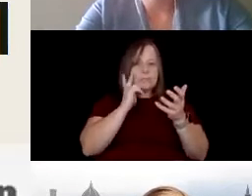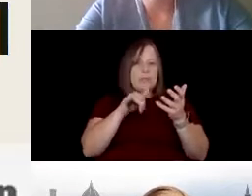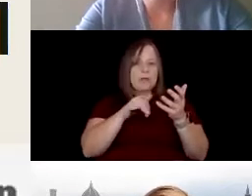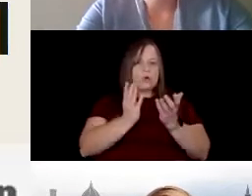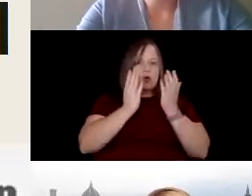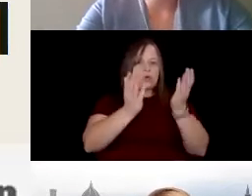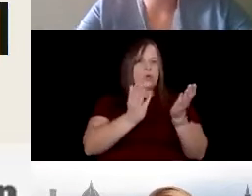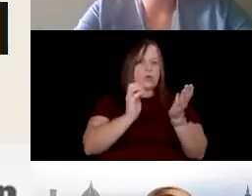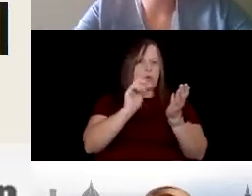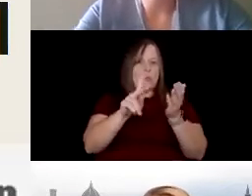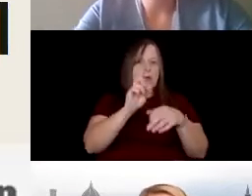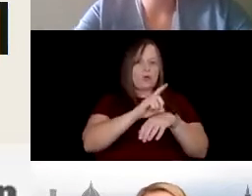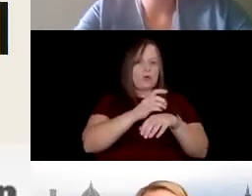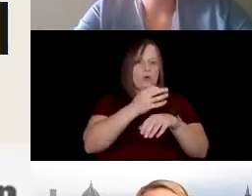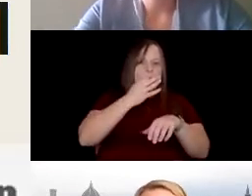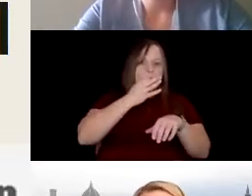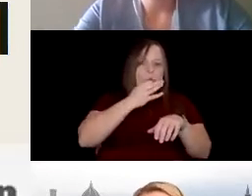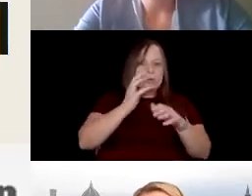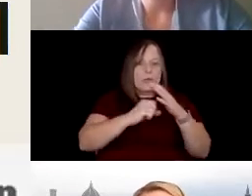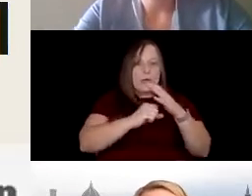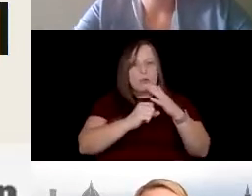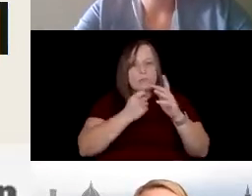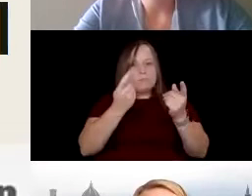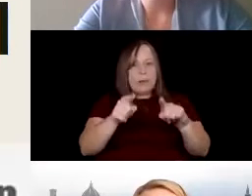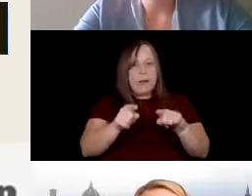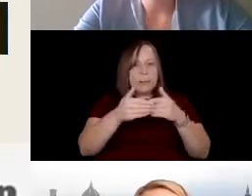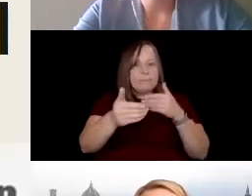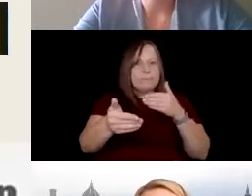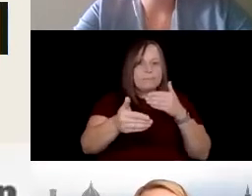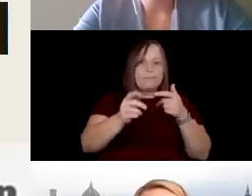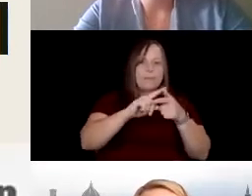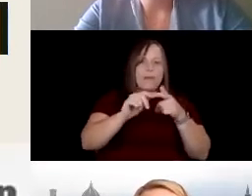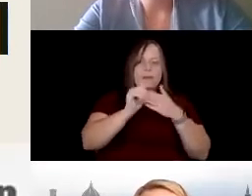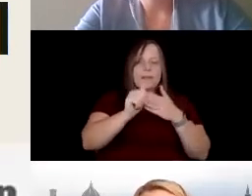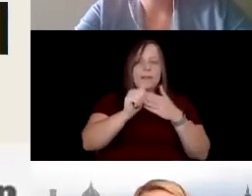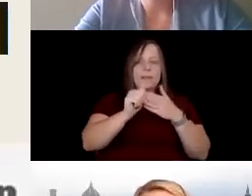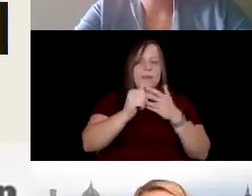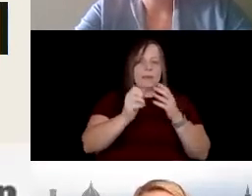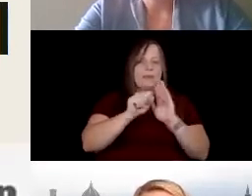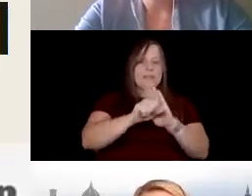to duty too soon after a concussion, and that can lead to your symptoms lasting for longer.